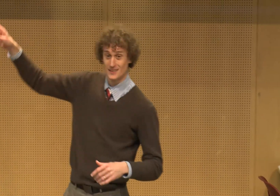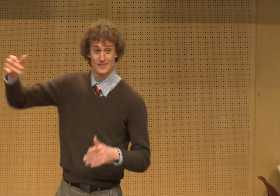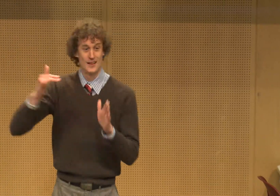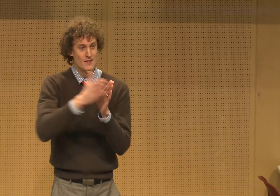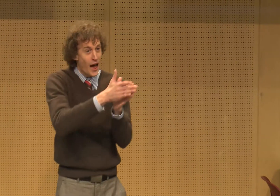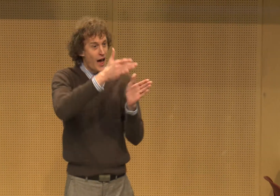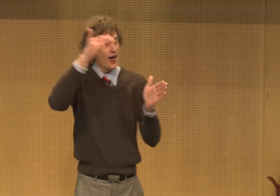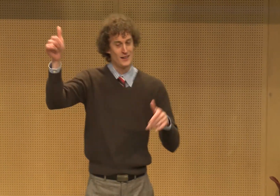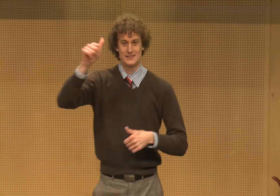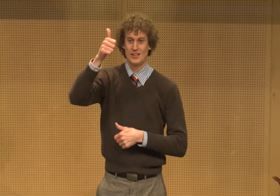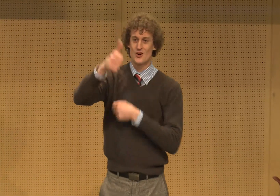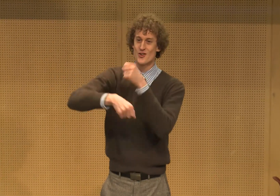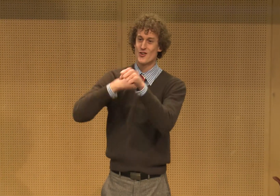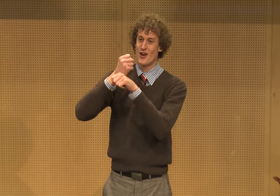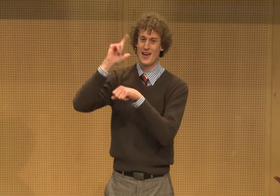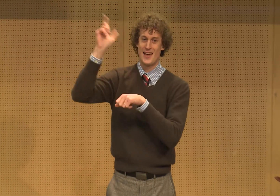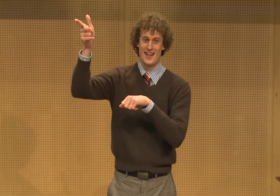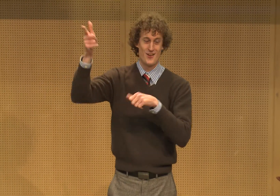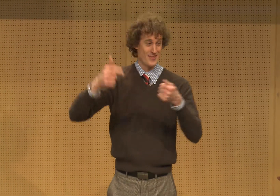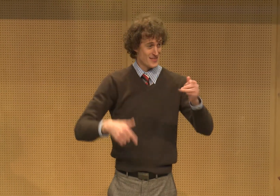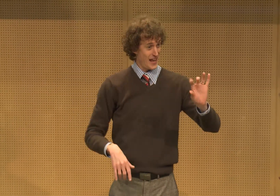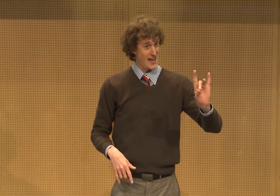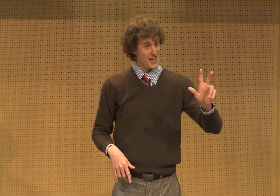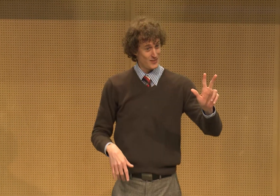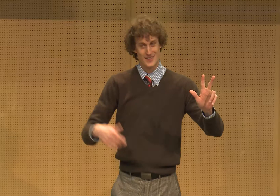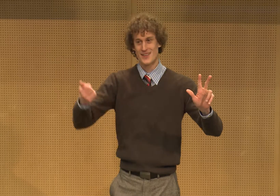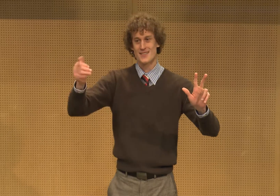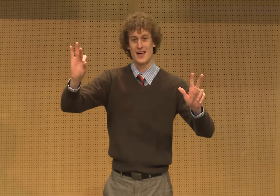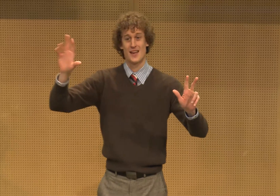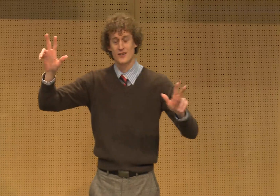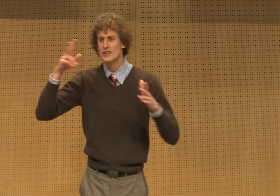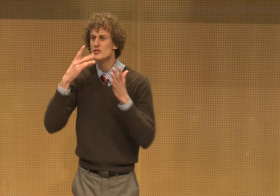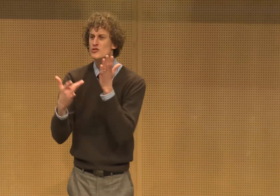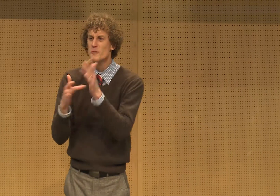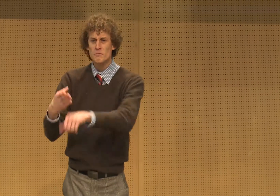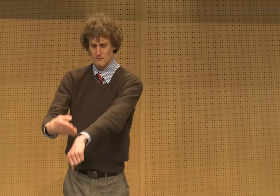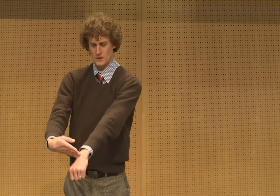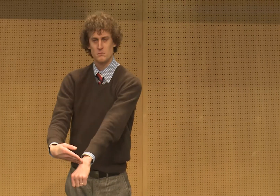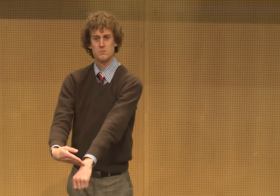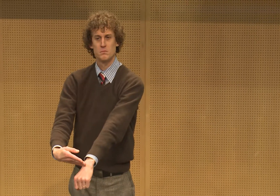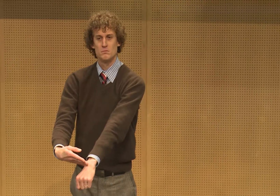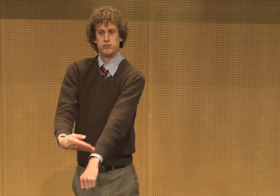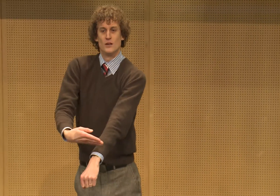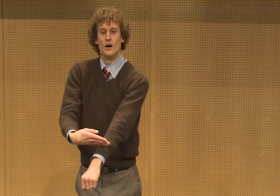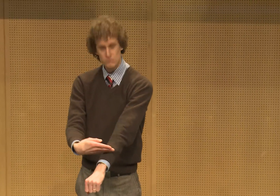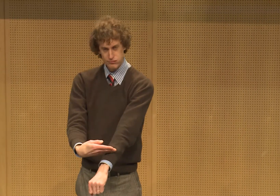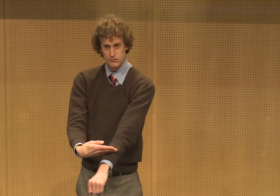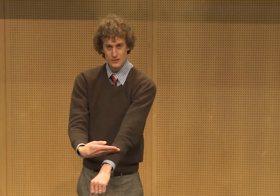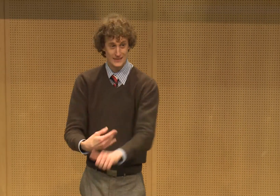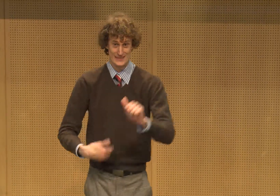And Gary says, "That's ok." So 10 years later, 1983, now we're talking '93,